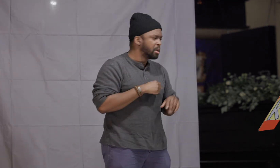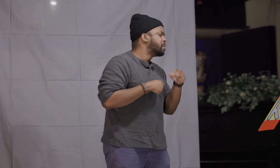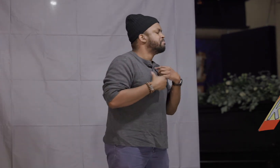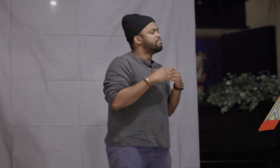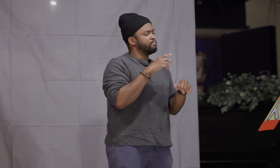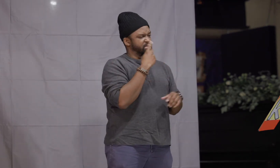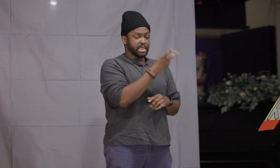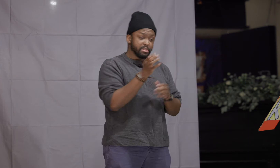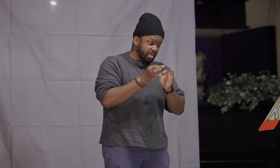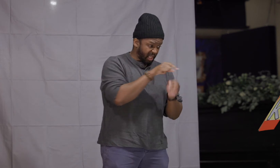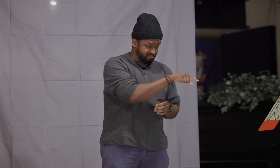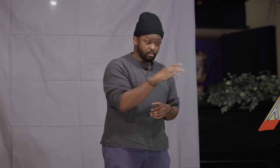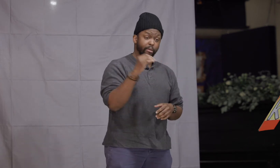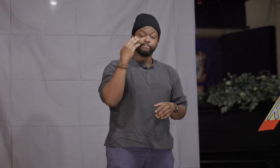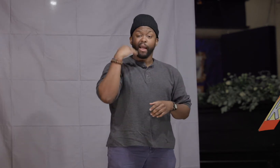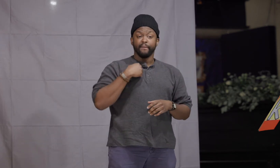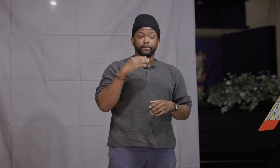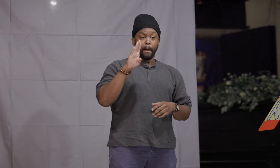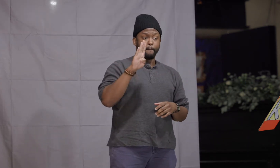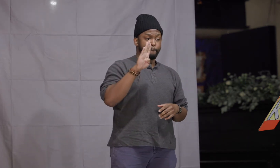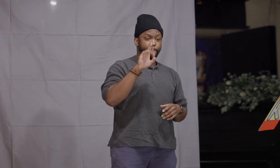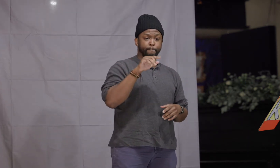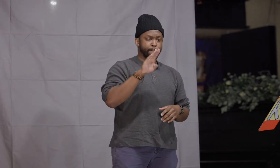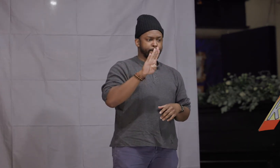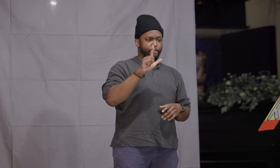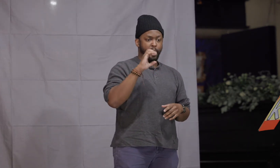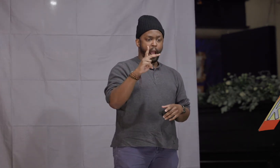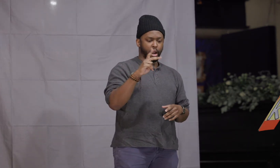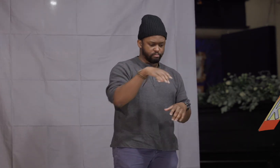I cannot tell you what the historical significance of it though was.